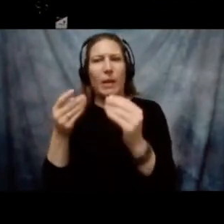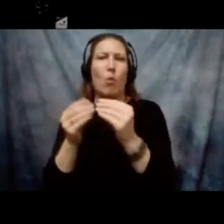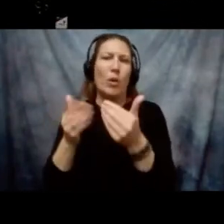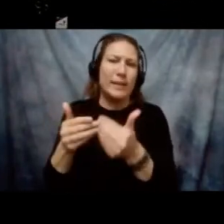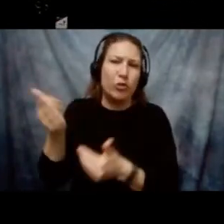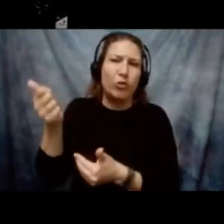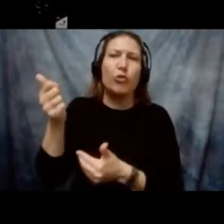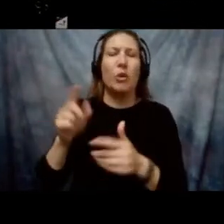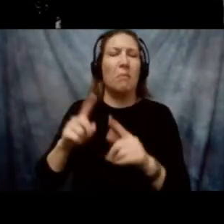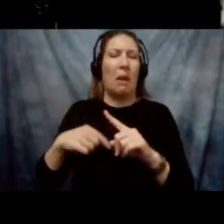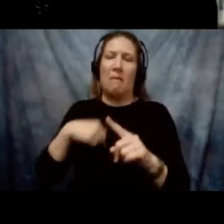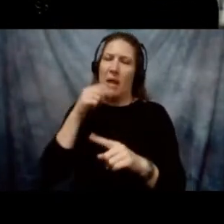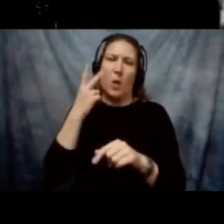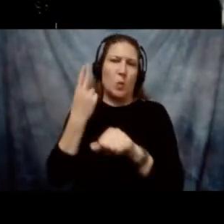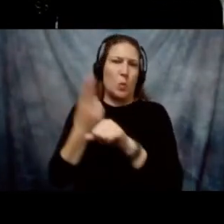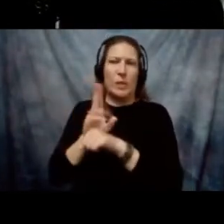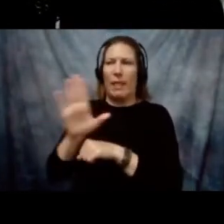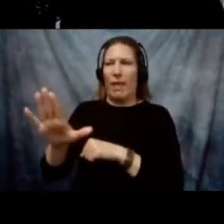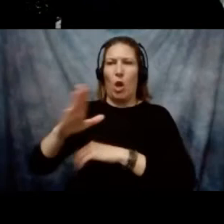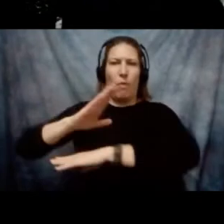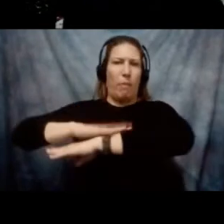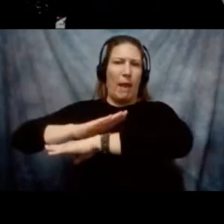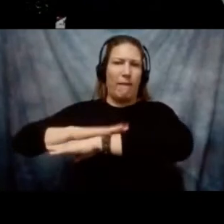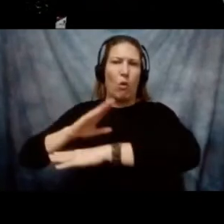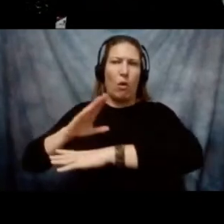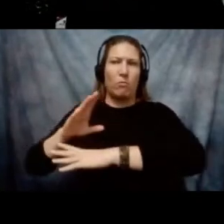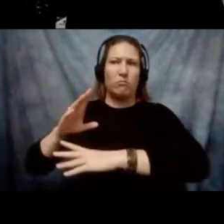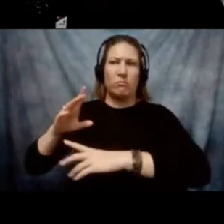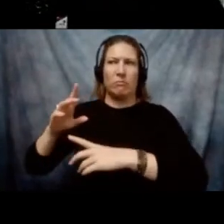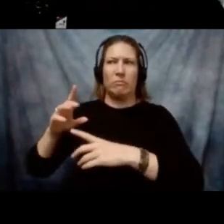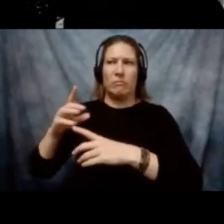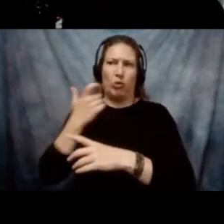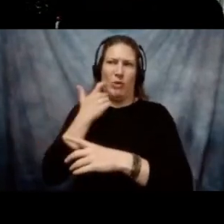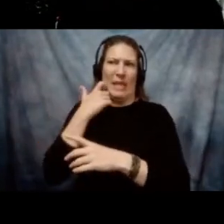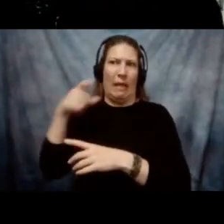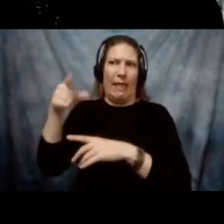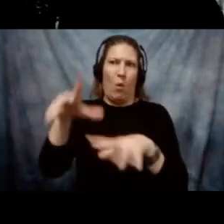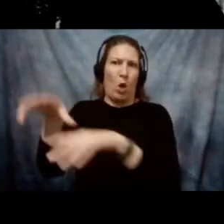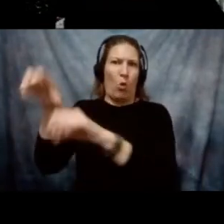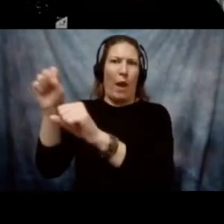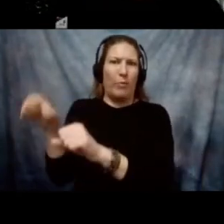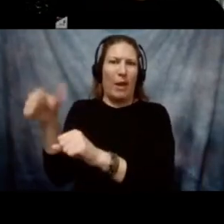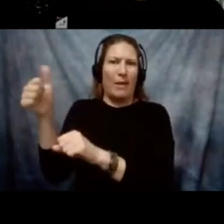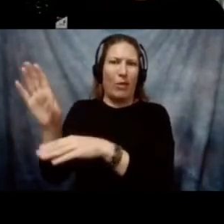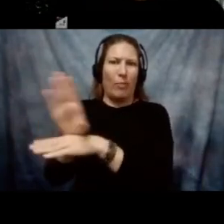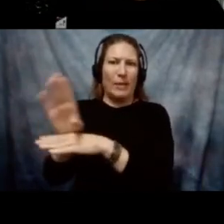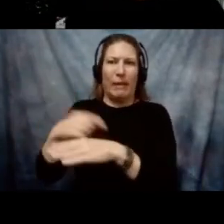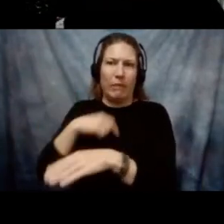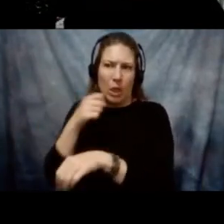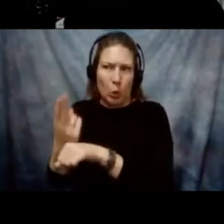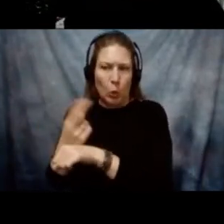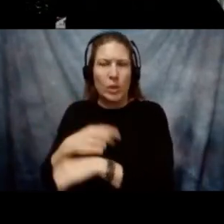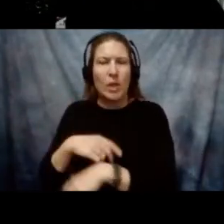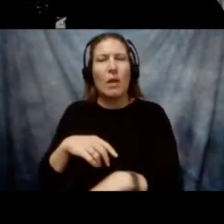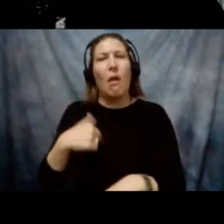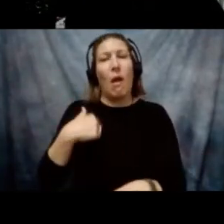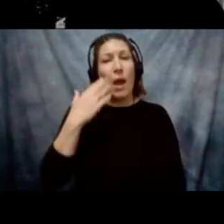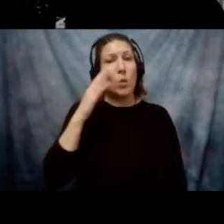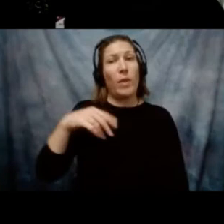pebble that's coming out is supposed to be a lot more accessible there's a tool called evolve authoring which is built on the adapt framework and the adapt framework